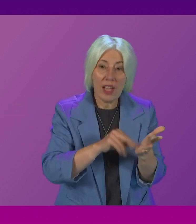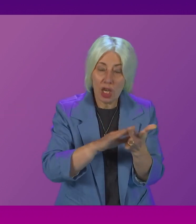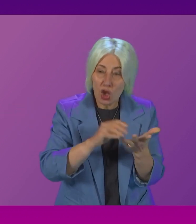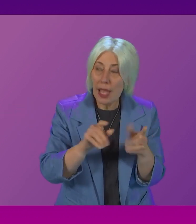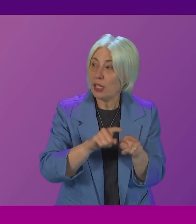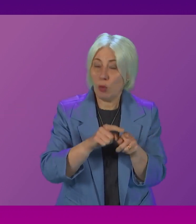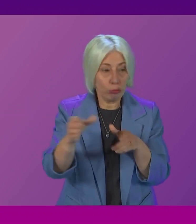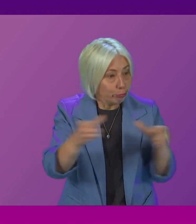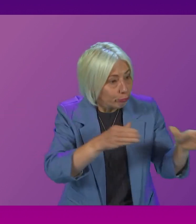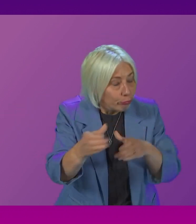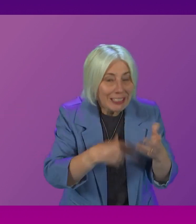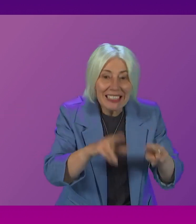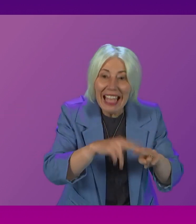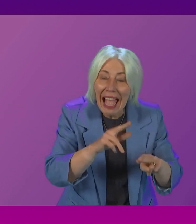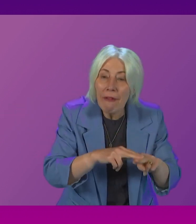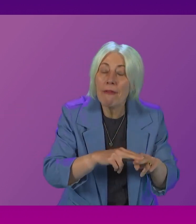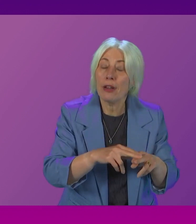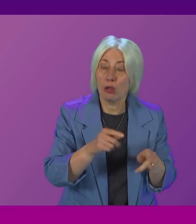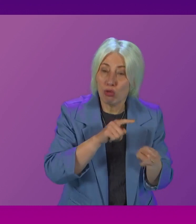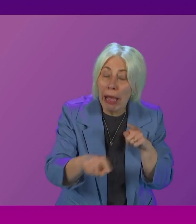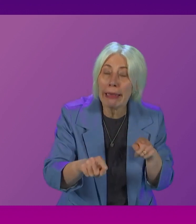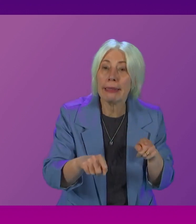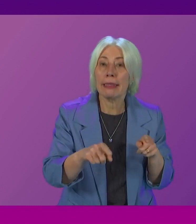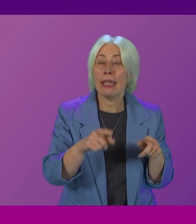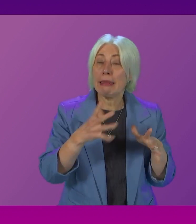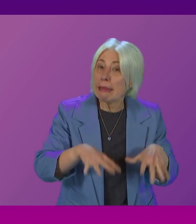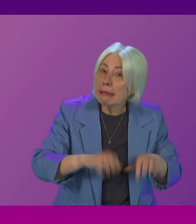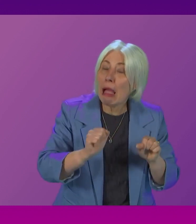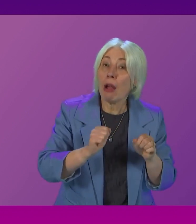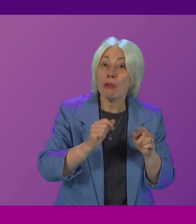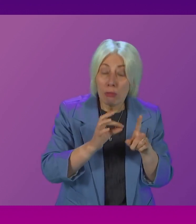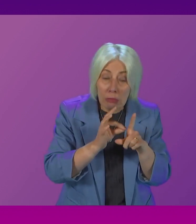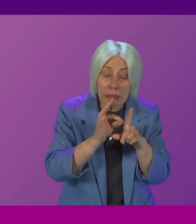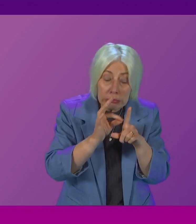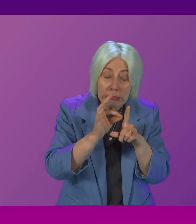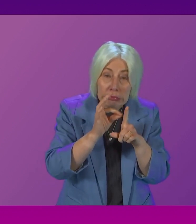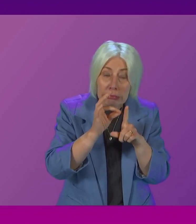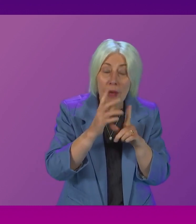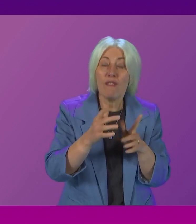and numbers of staff in the NHS, and we are starting to see progress on the longest waits.